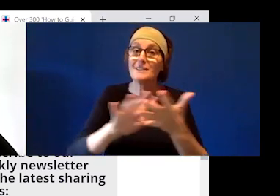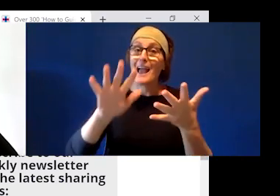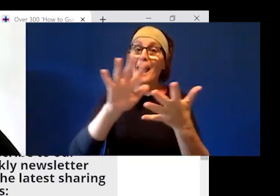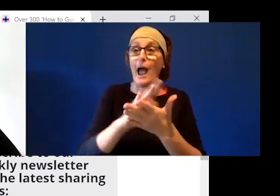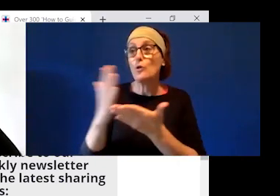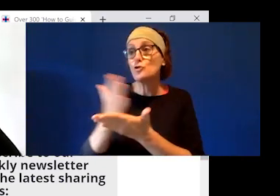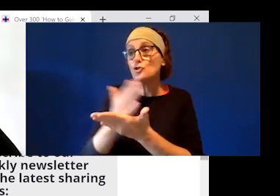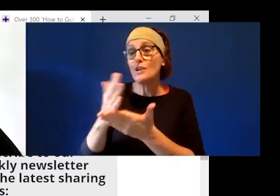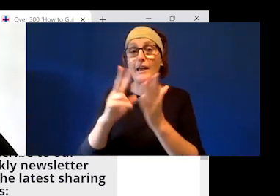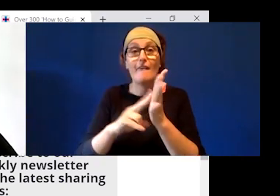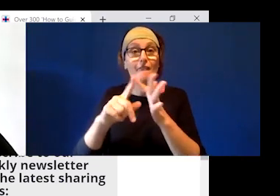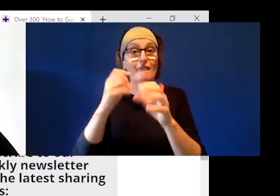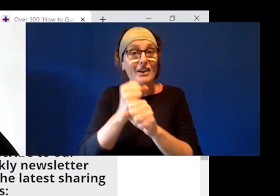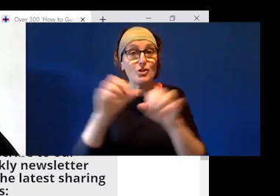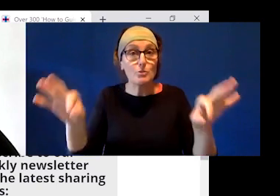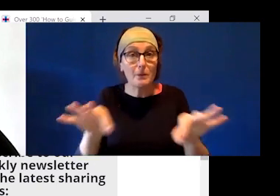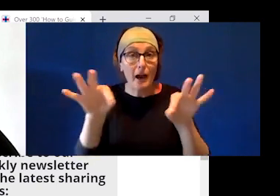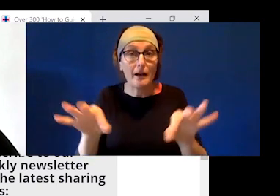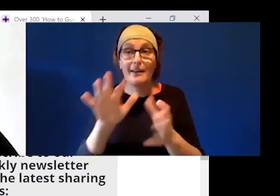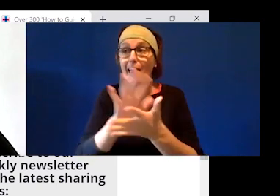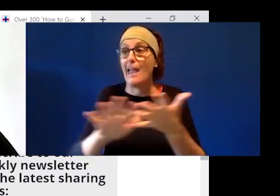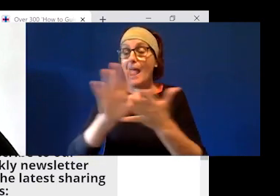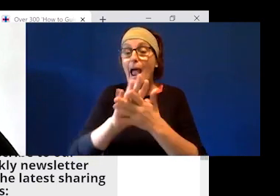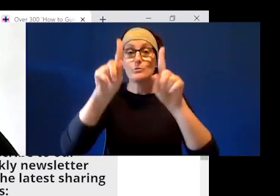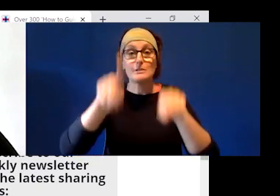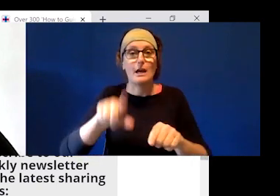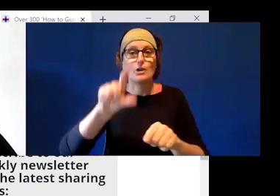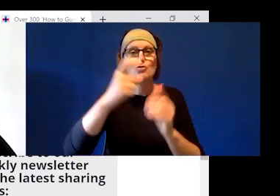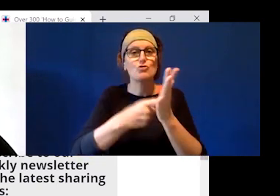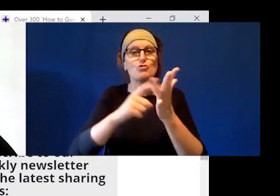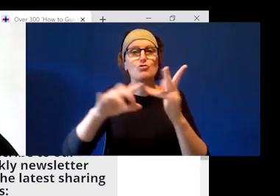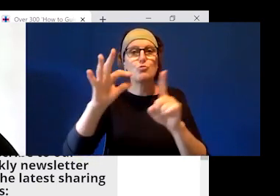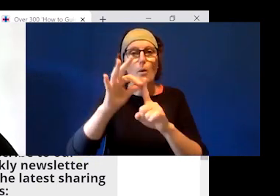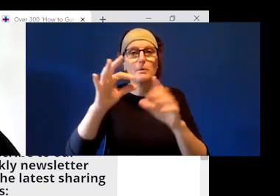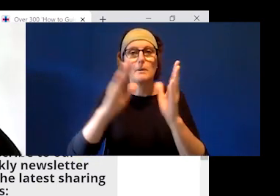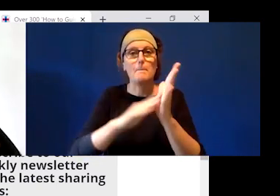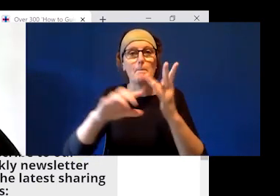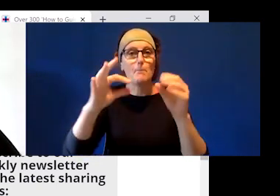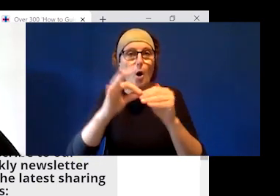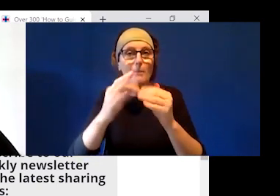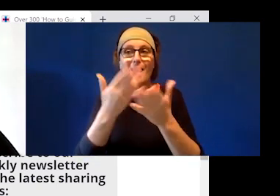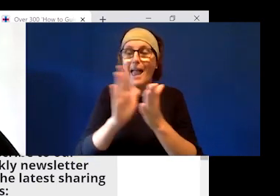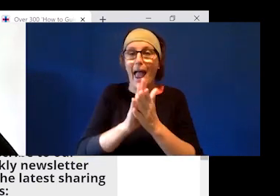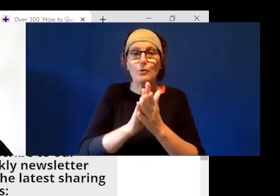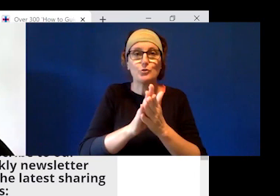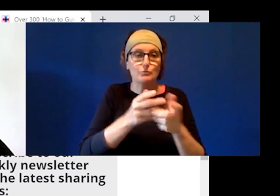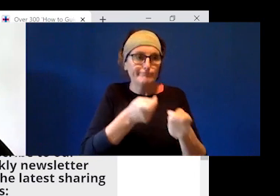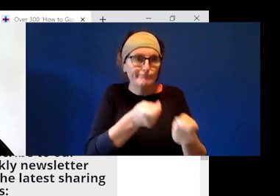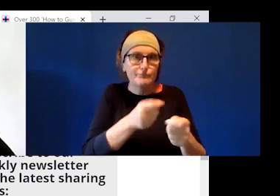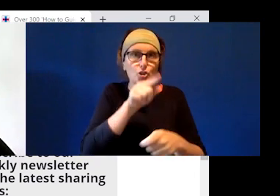garden, there is how to start a crop mob, how to to share a chicken or two, how to raise chicken, how to start farmers' markets.